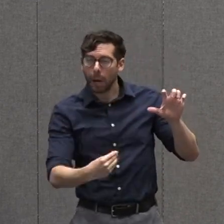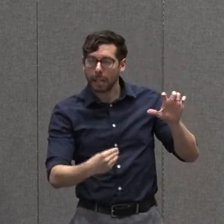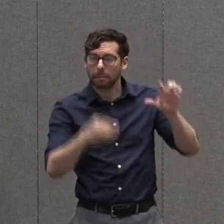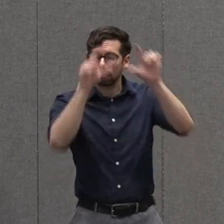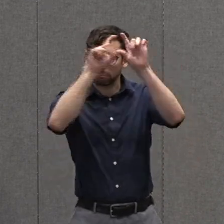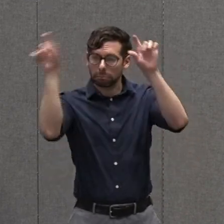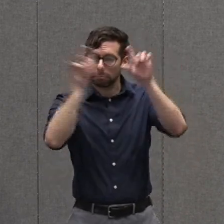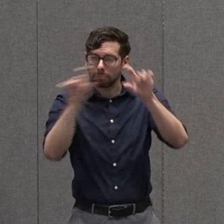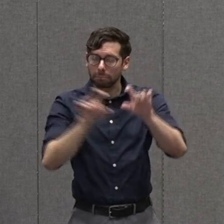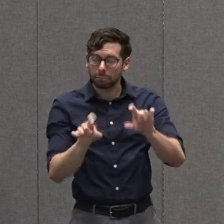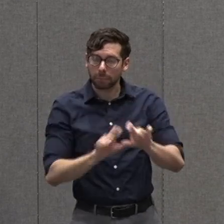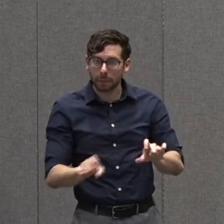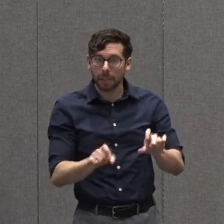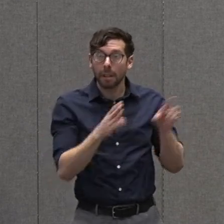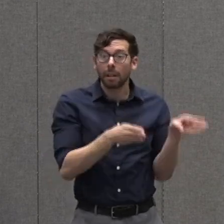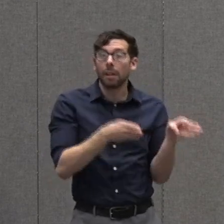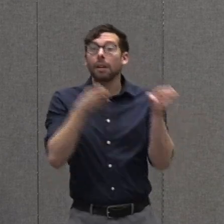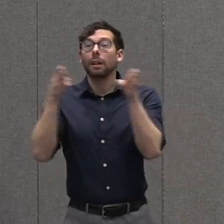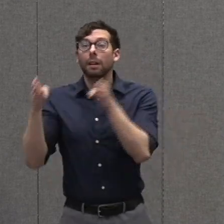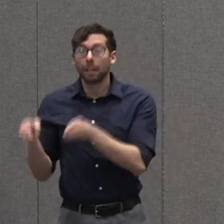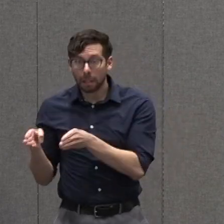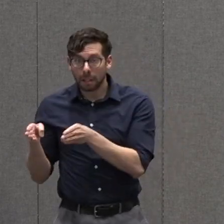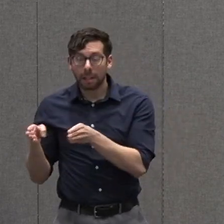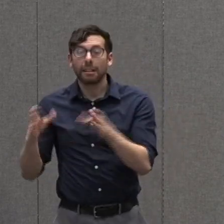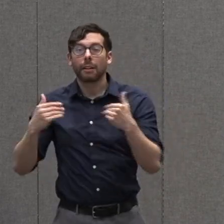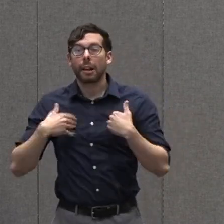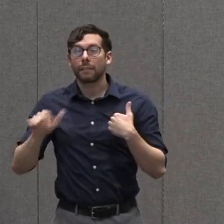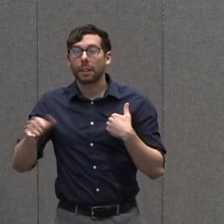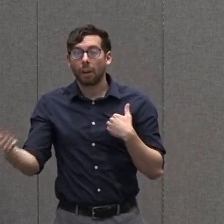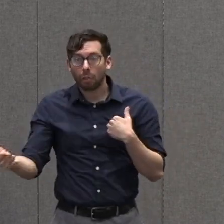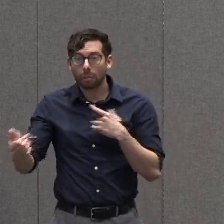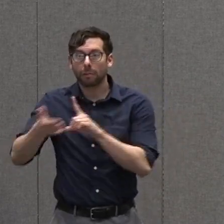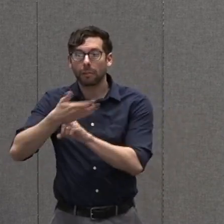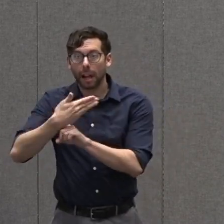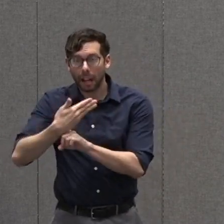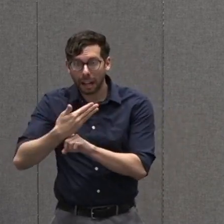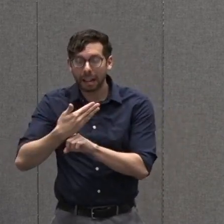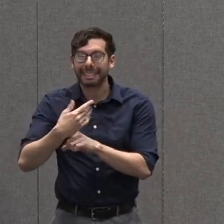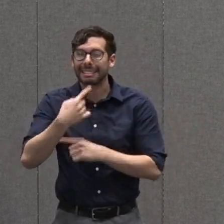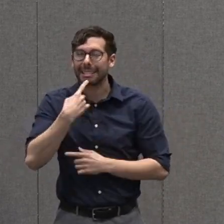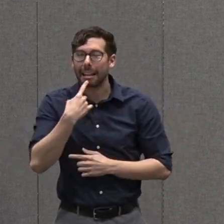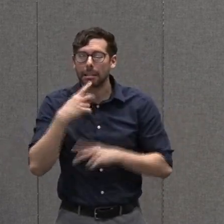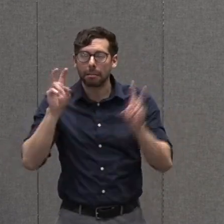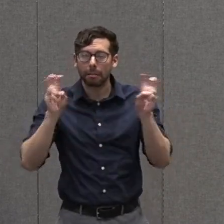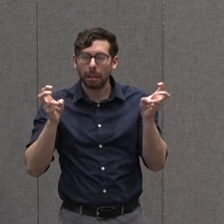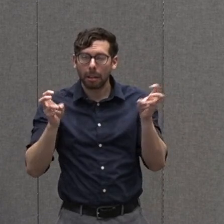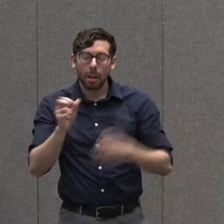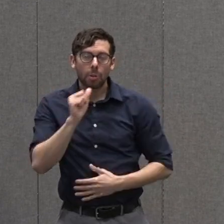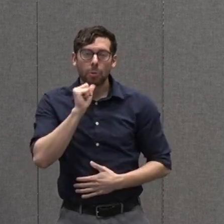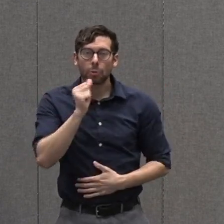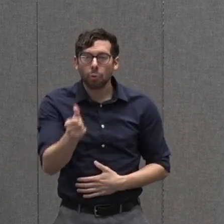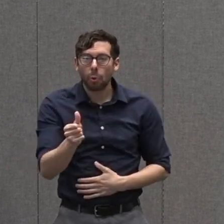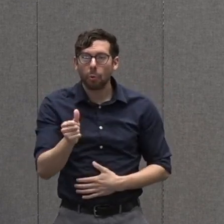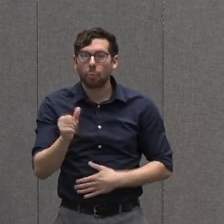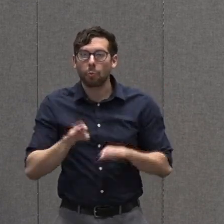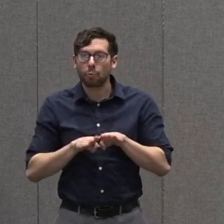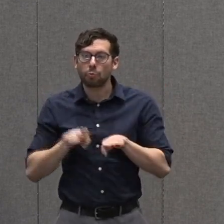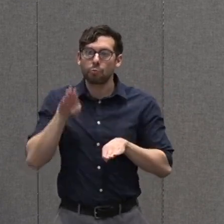And it's just one example in our history in America of how snakes have been used to represent things.